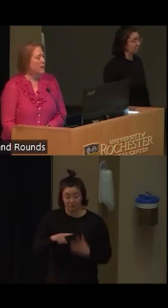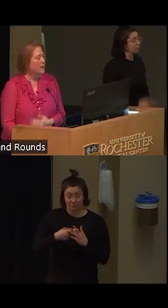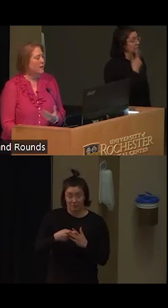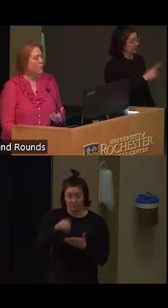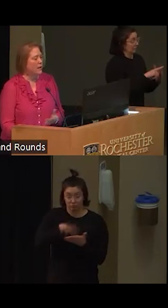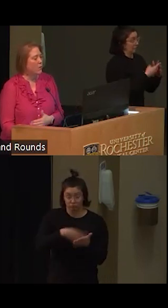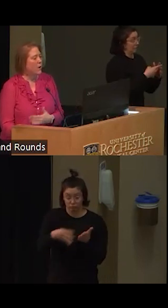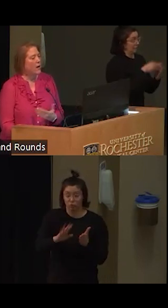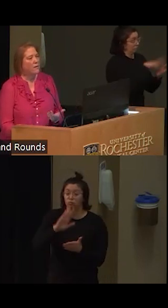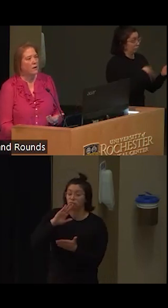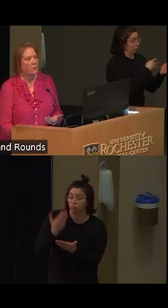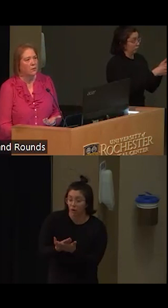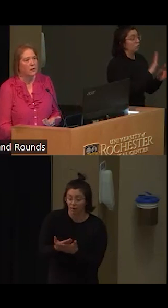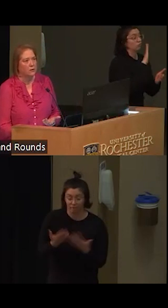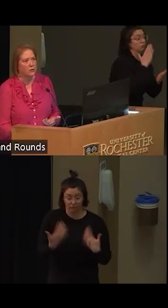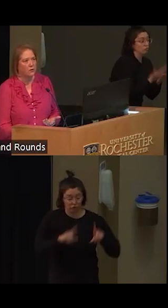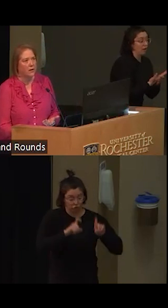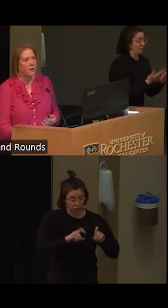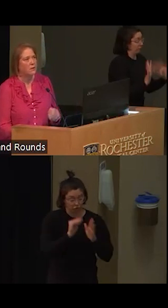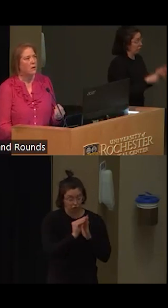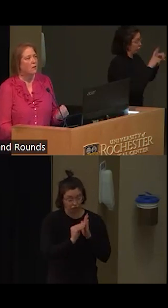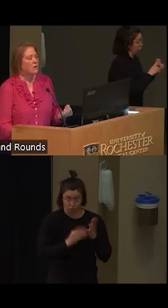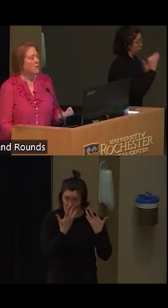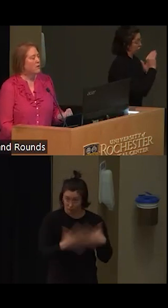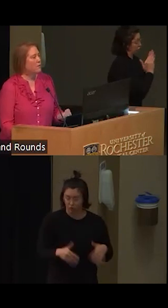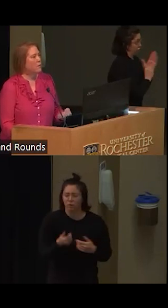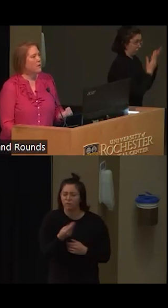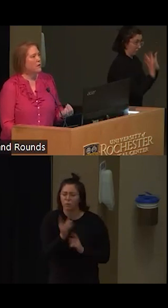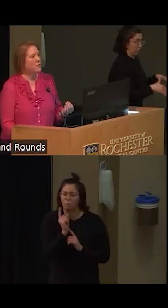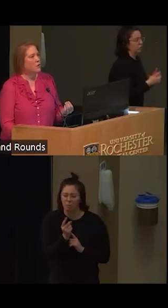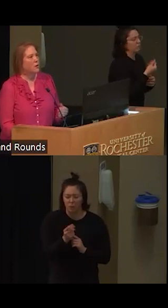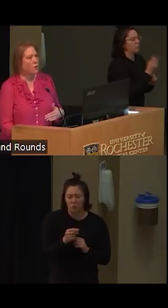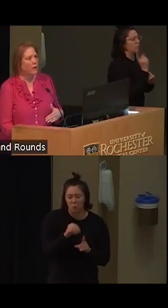the beginning when they arrived they completed the surveys we spent a few minutes doing an